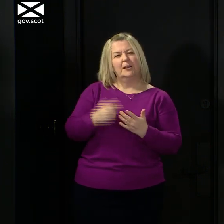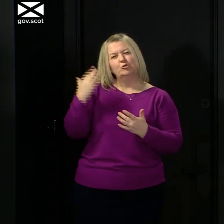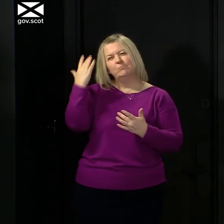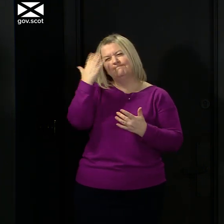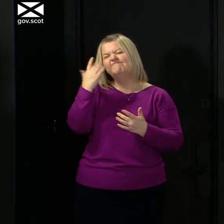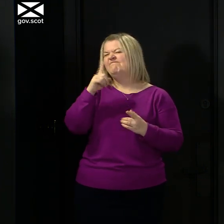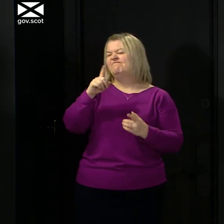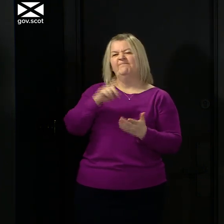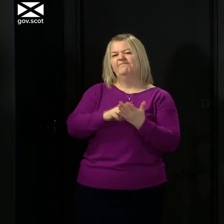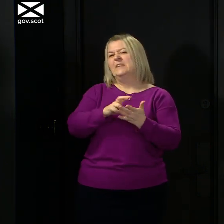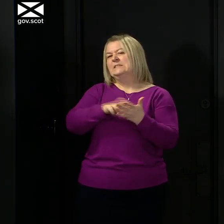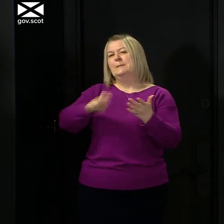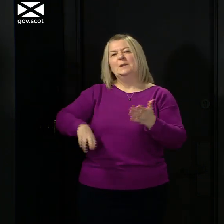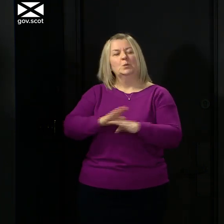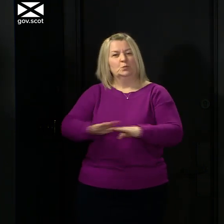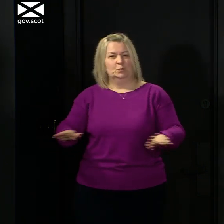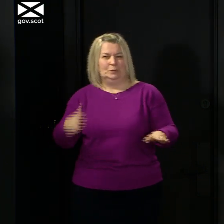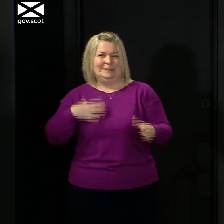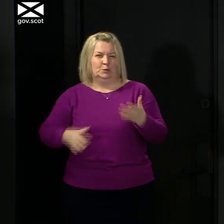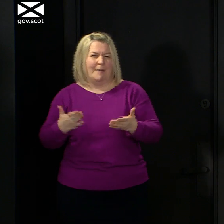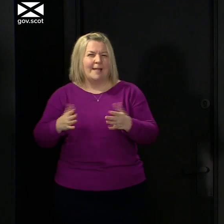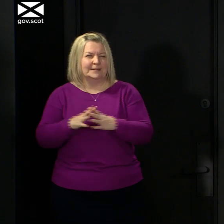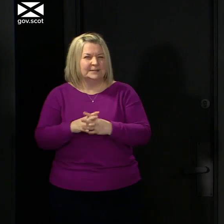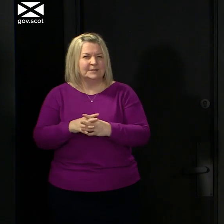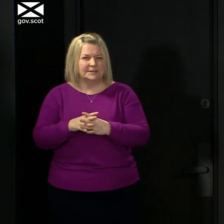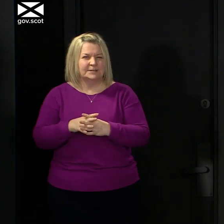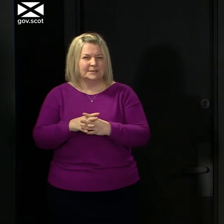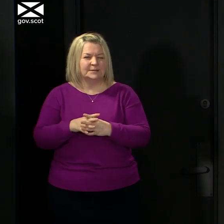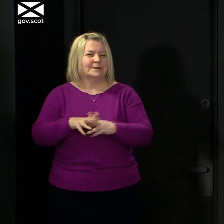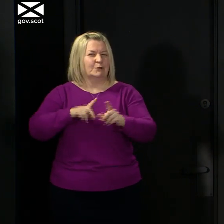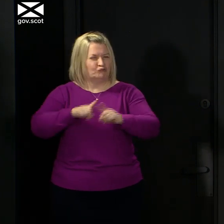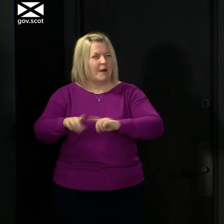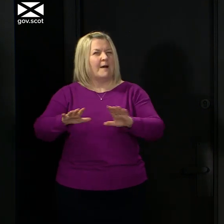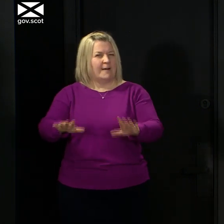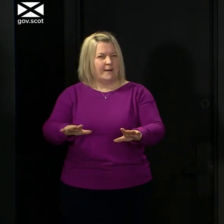positions have to balance a number of things and I try to do that in good faith, to the